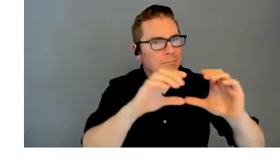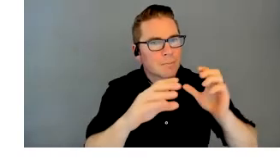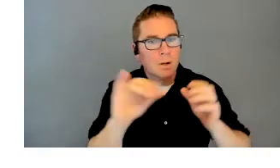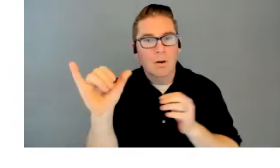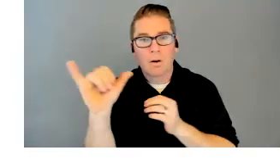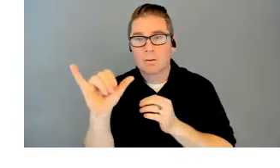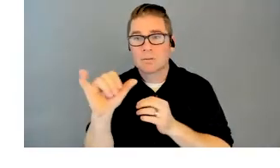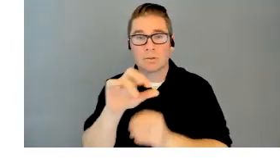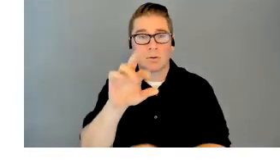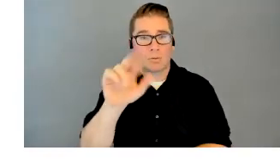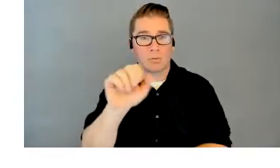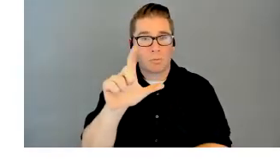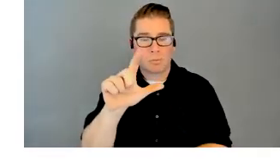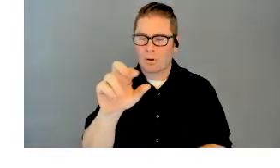I will say this, though, I think it's kind of funny.